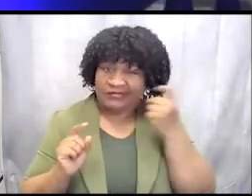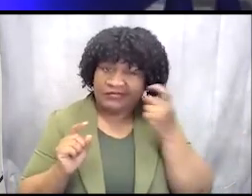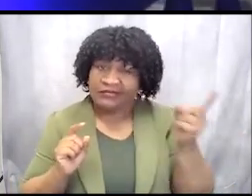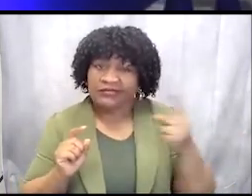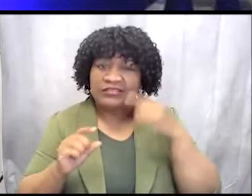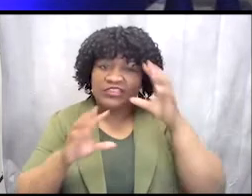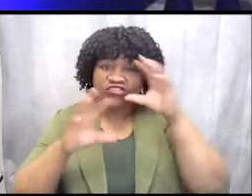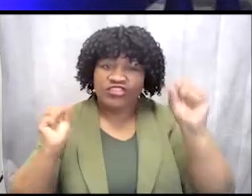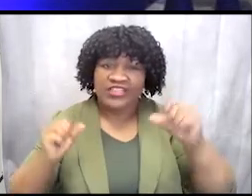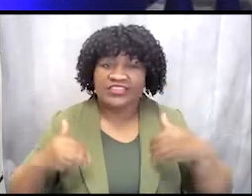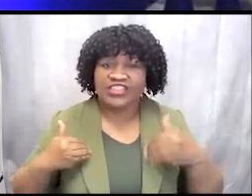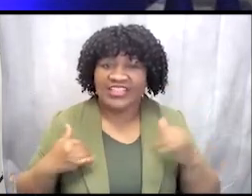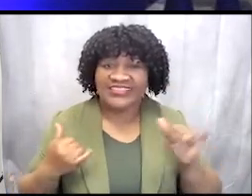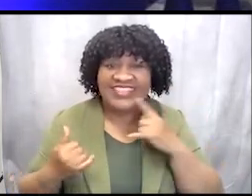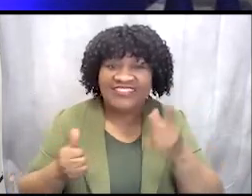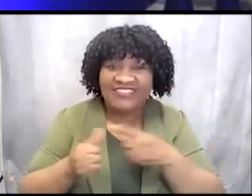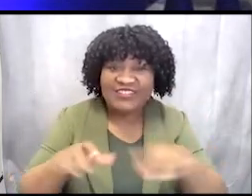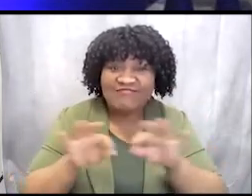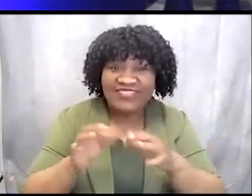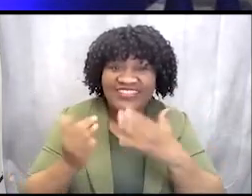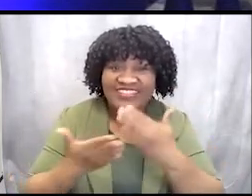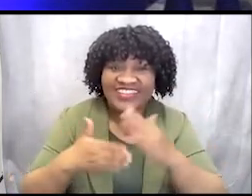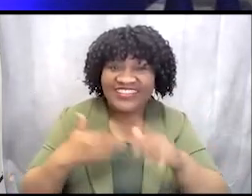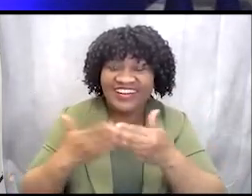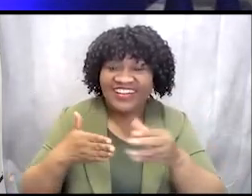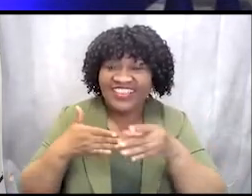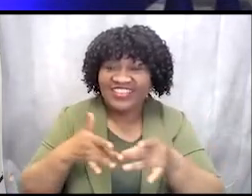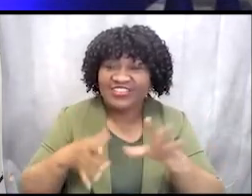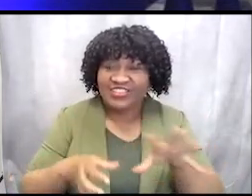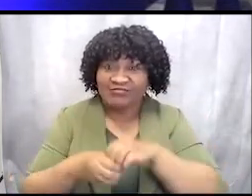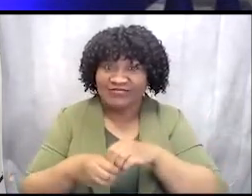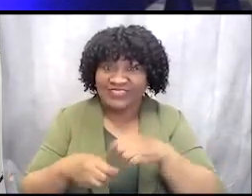And first of all, a recognition of all the leadership who's played a role in us being here today,